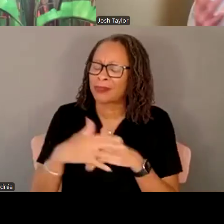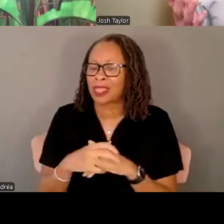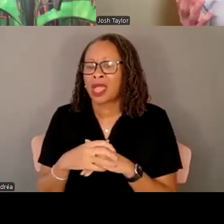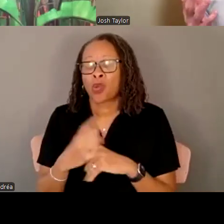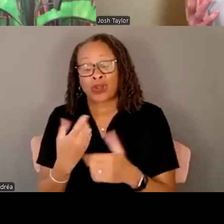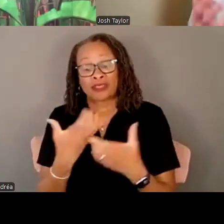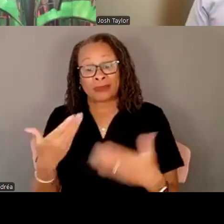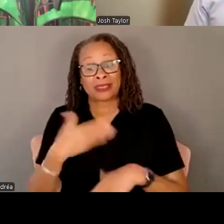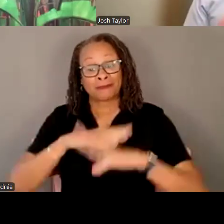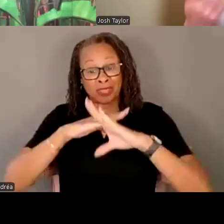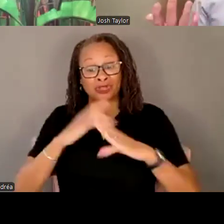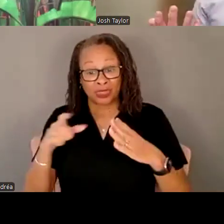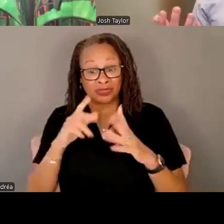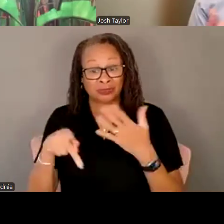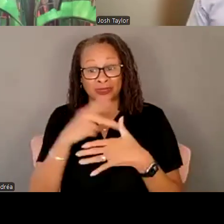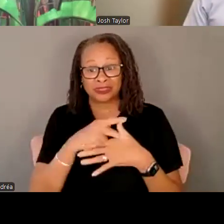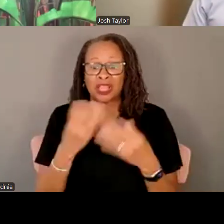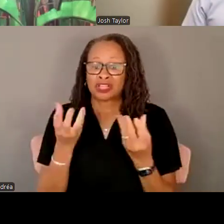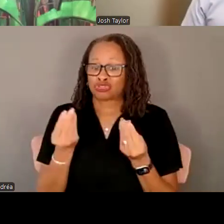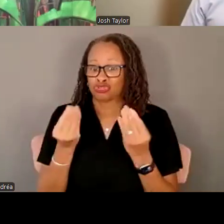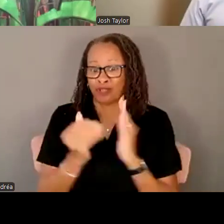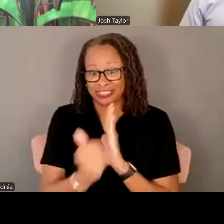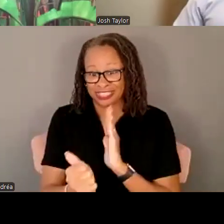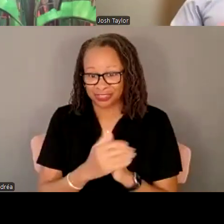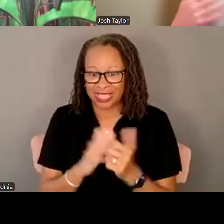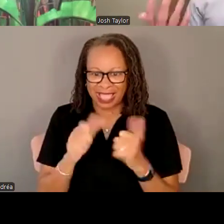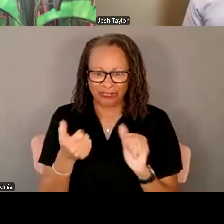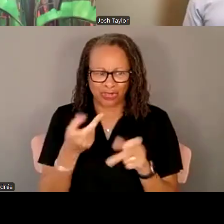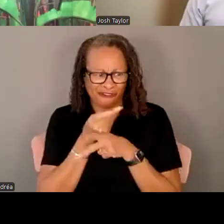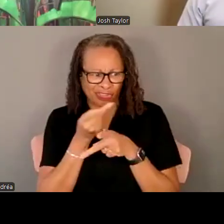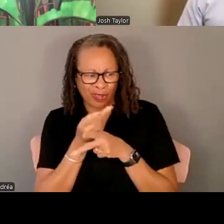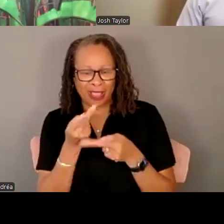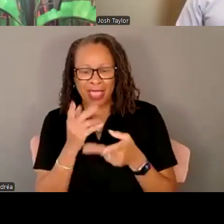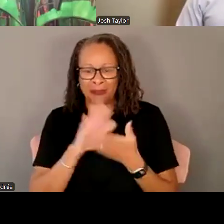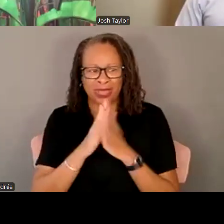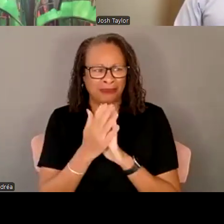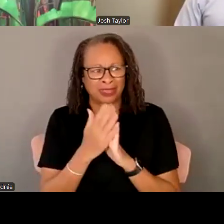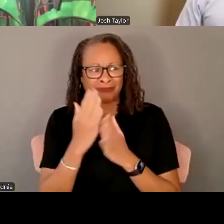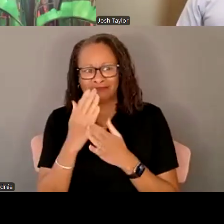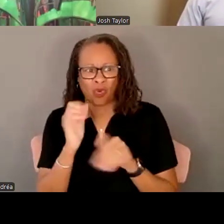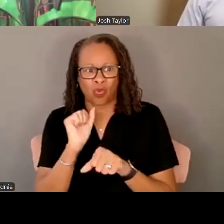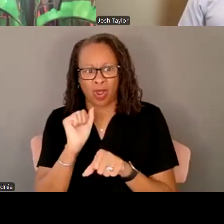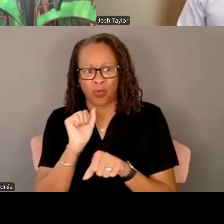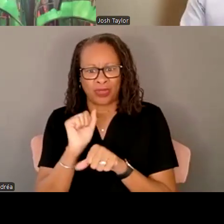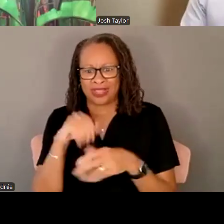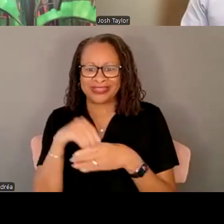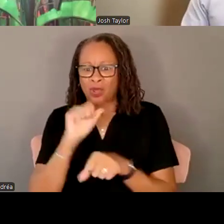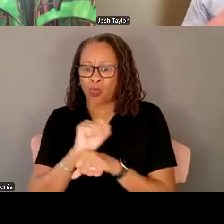with this population is those soft skills, right? So how do you navigate being part of a workplace? And so opportunities for both transition-Age youth